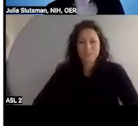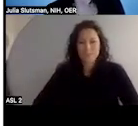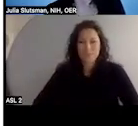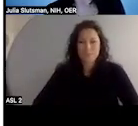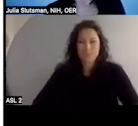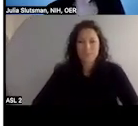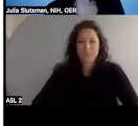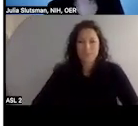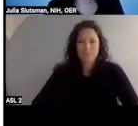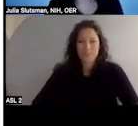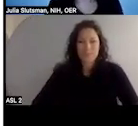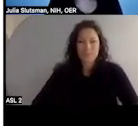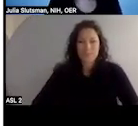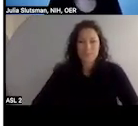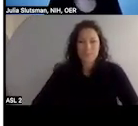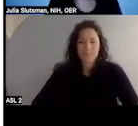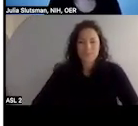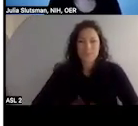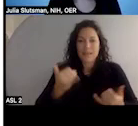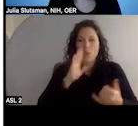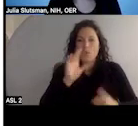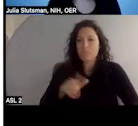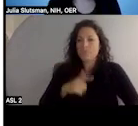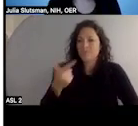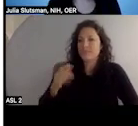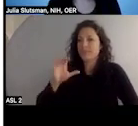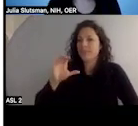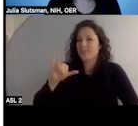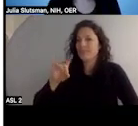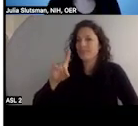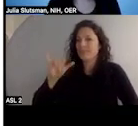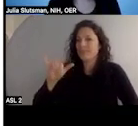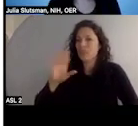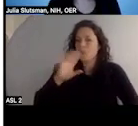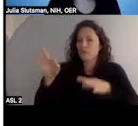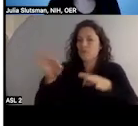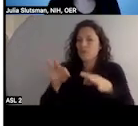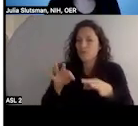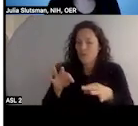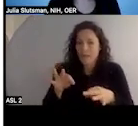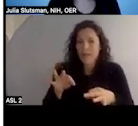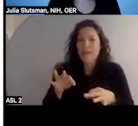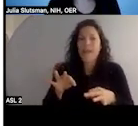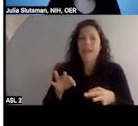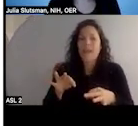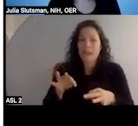And now, I'll turn it over to Cindy to describe in greater detail information about Data Management and Sharing Plans.